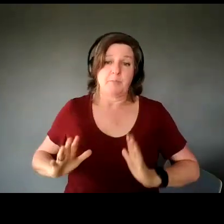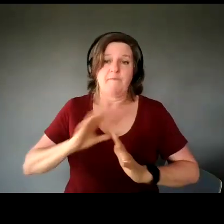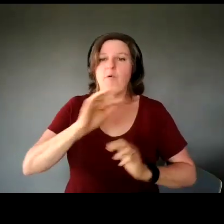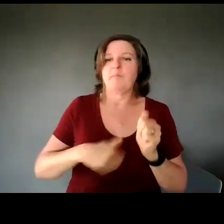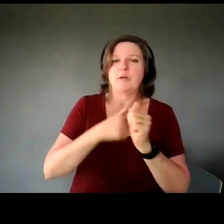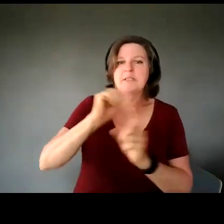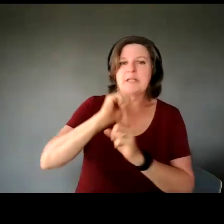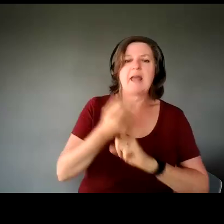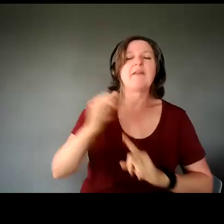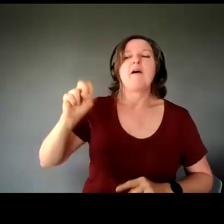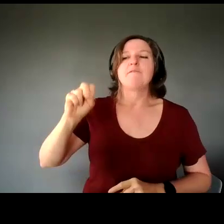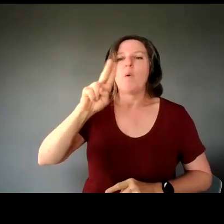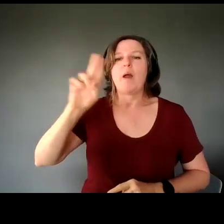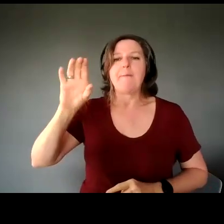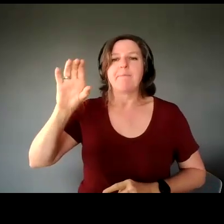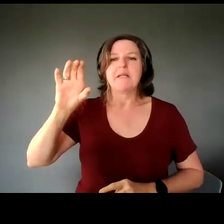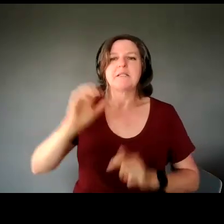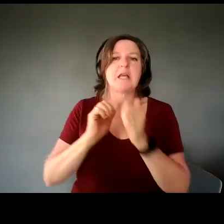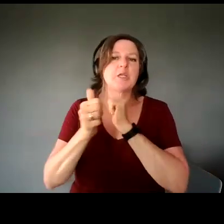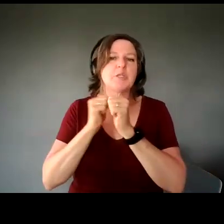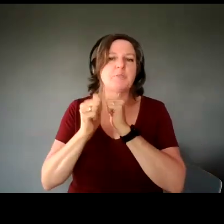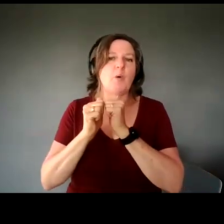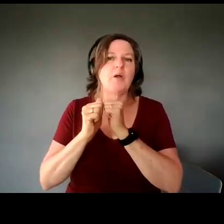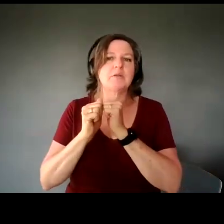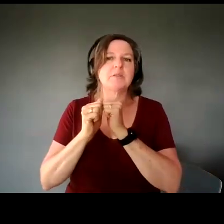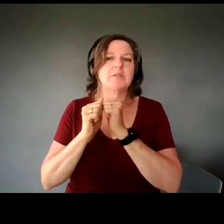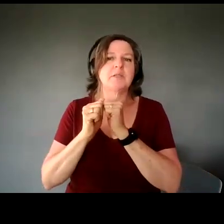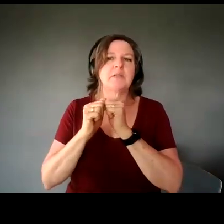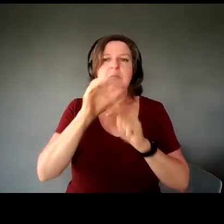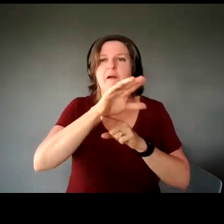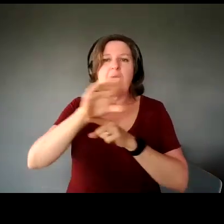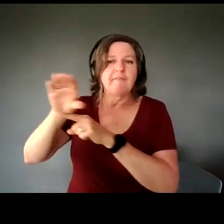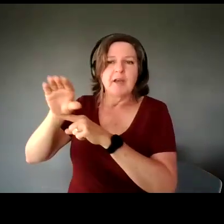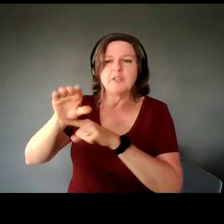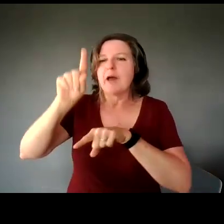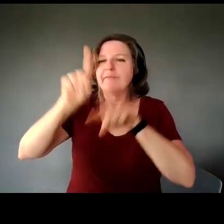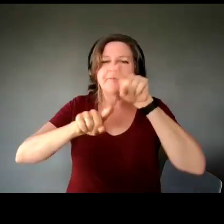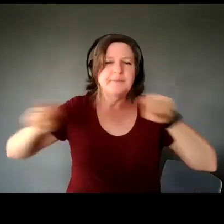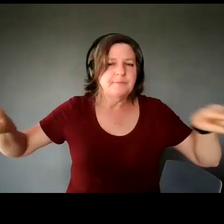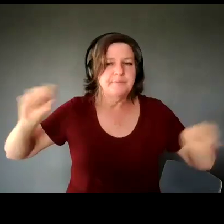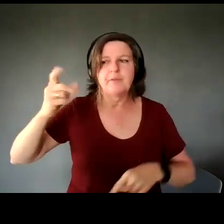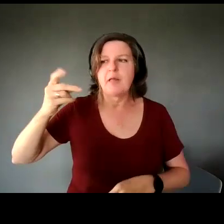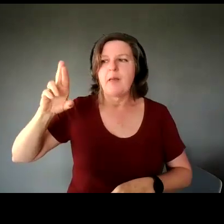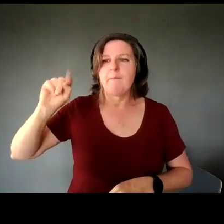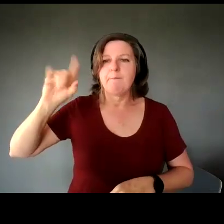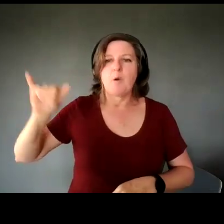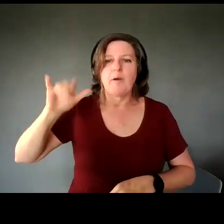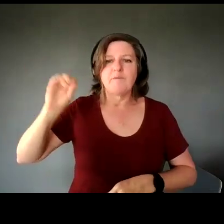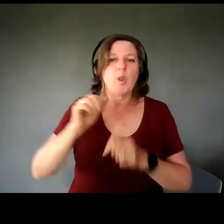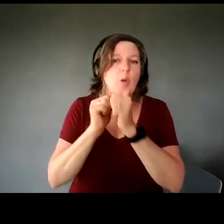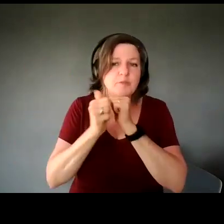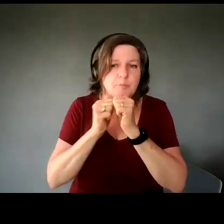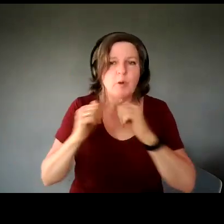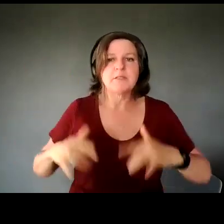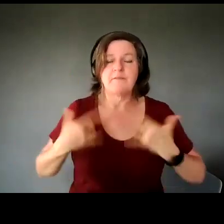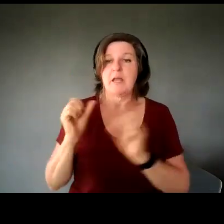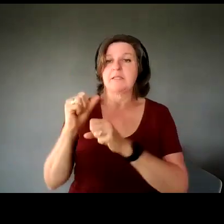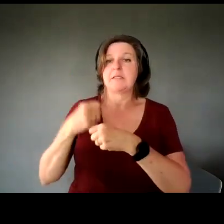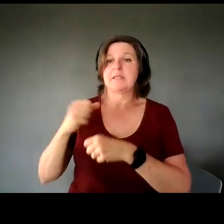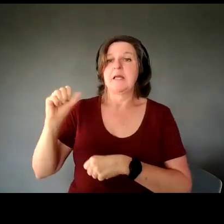coverage of its portfolio of sports properties and events. Making Space and NBC Sports created a free